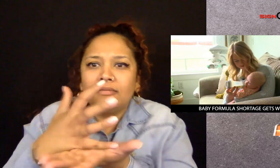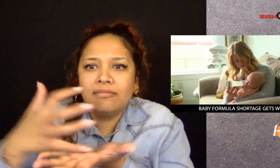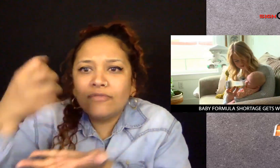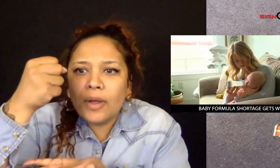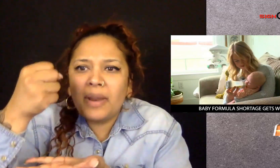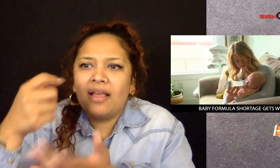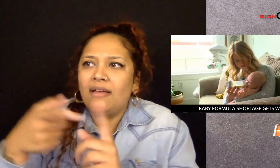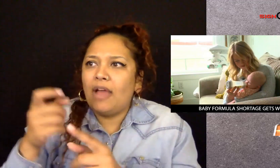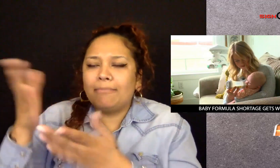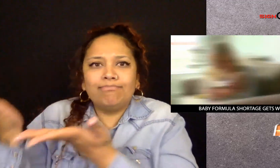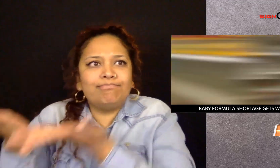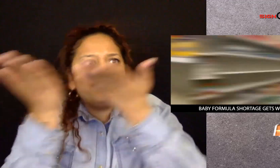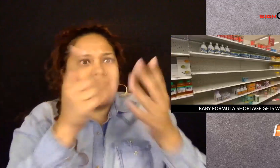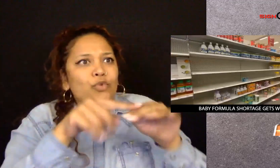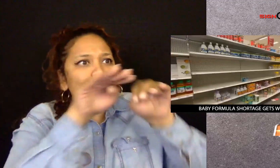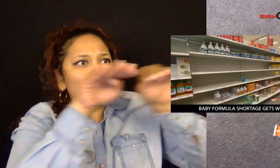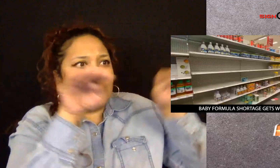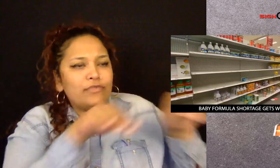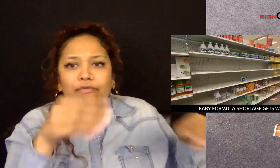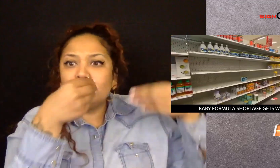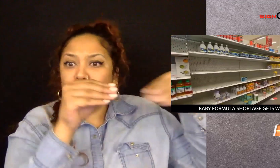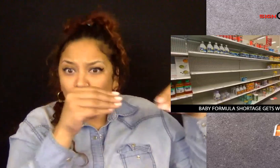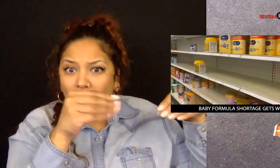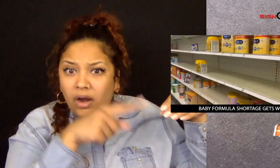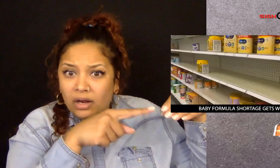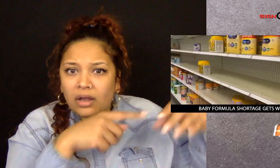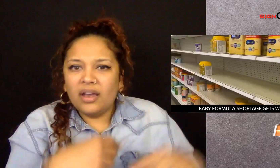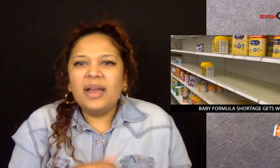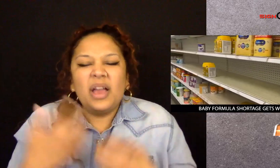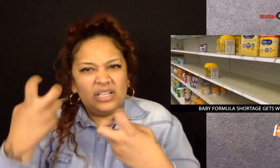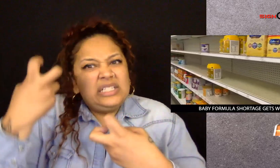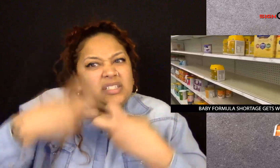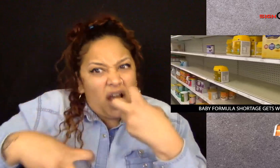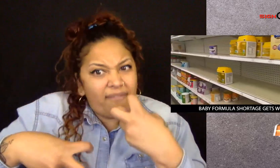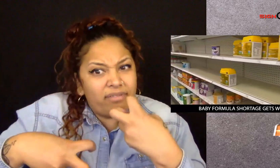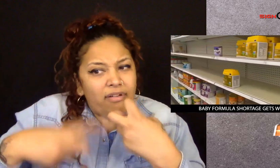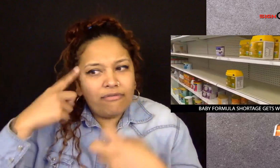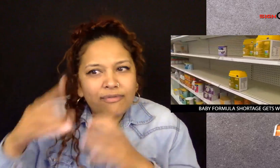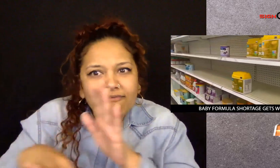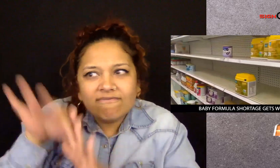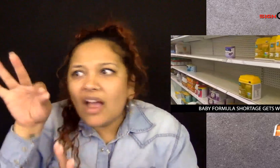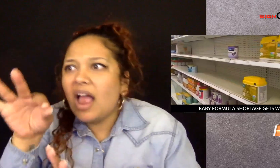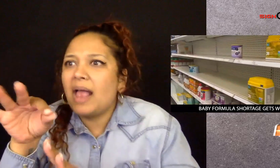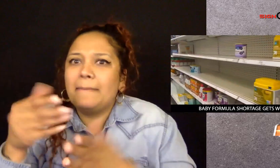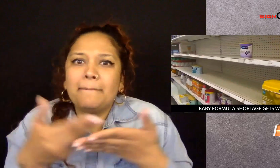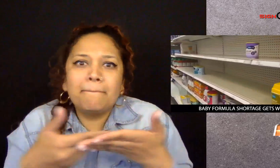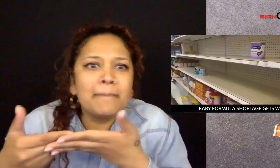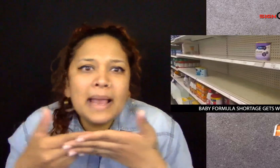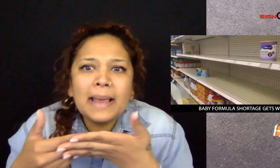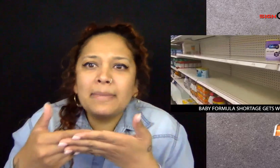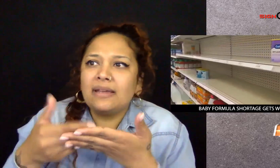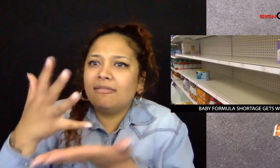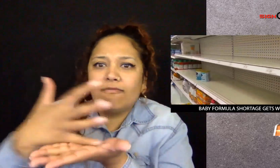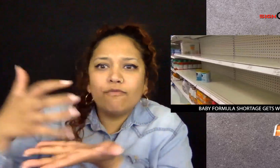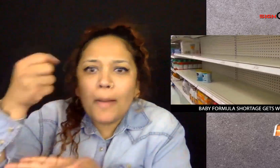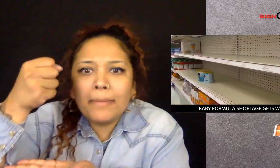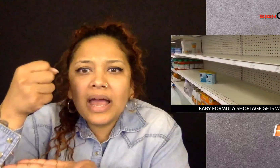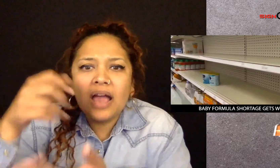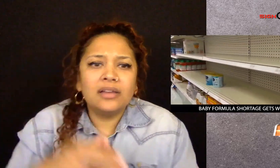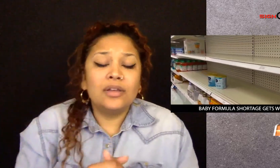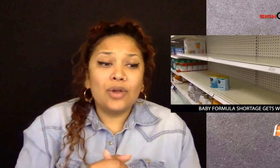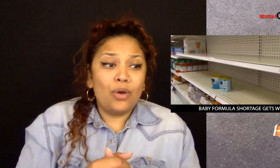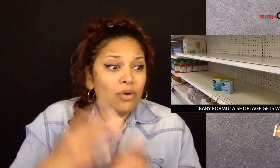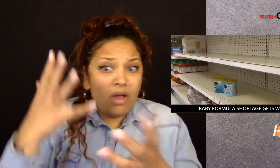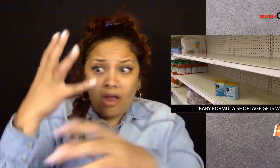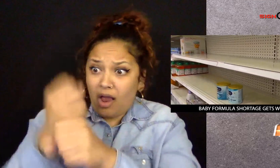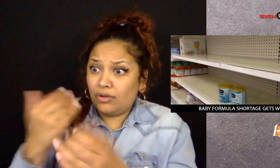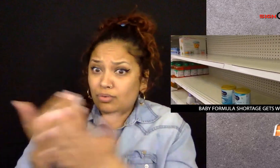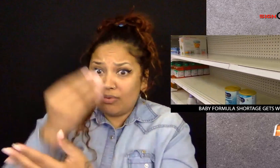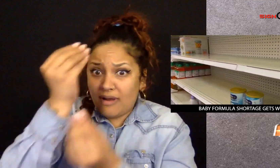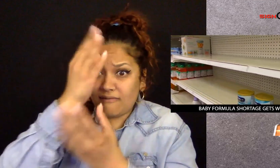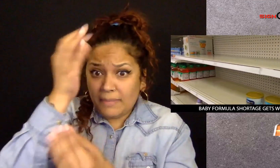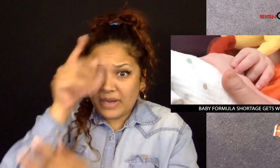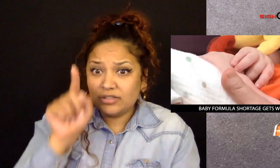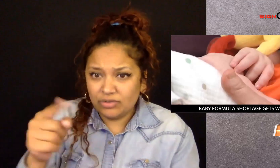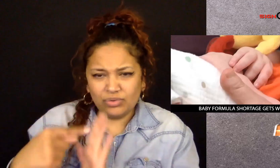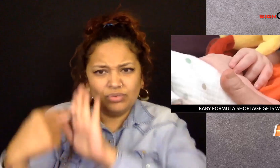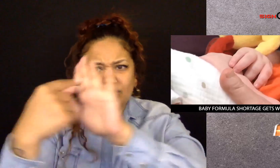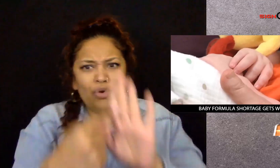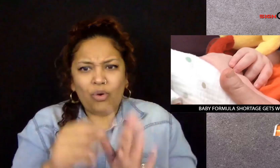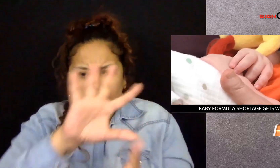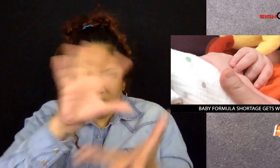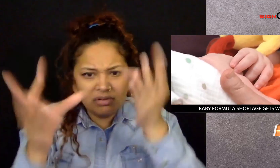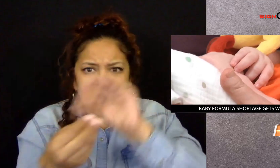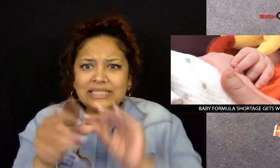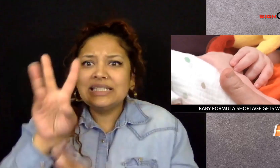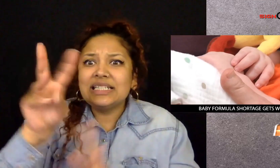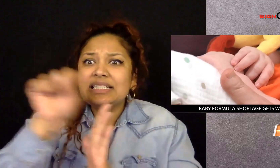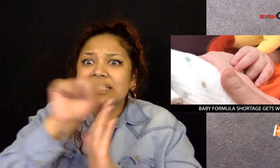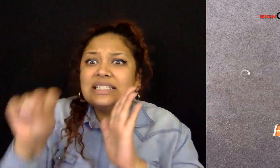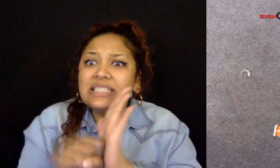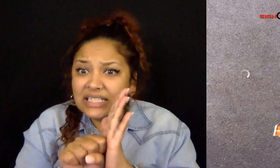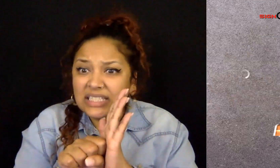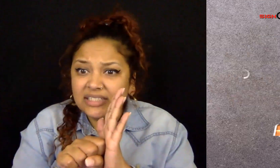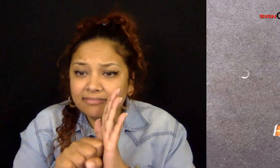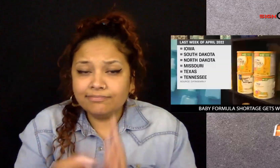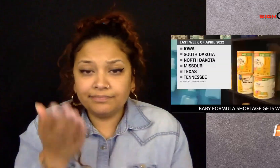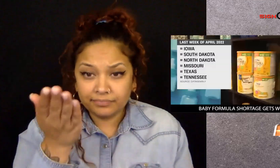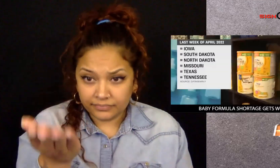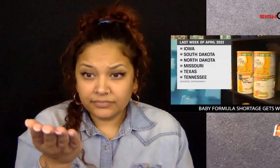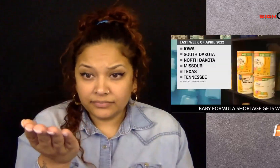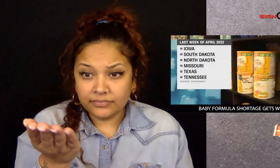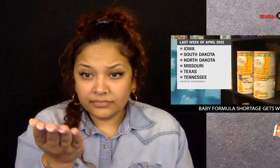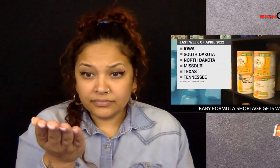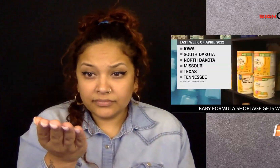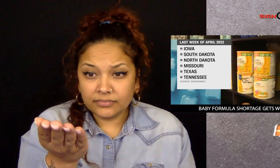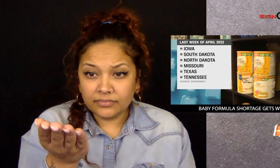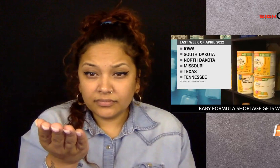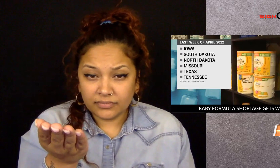shelves making it harder and harder to find baby formula